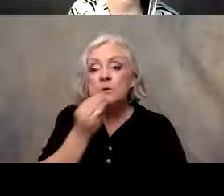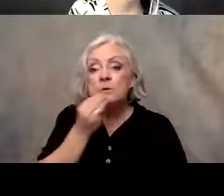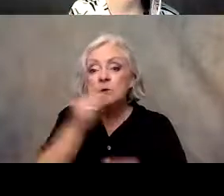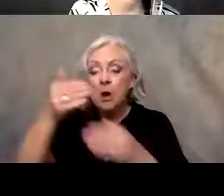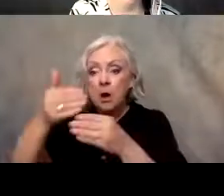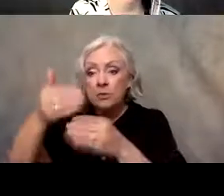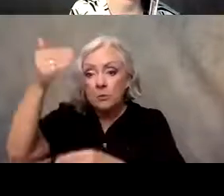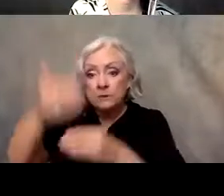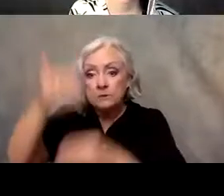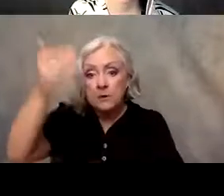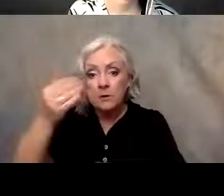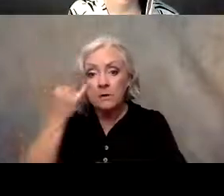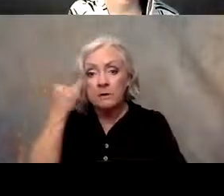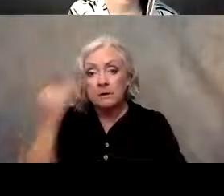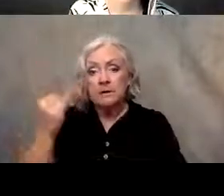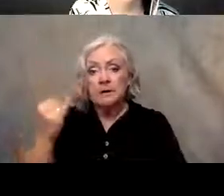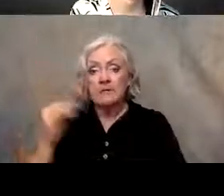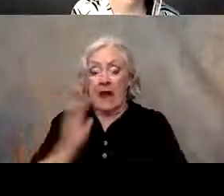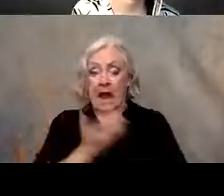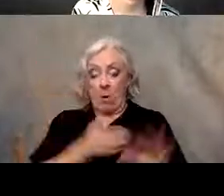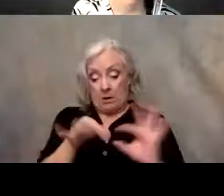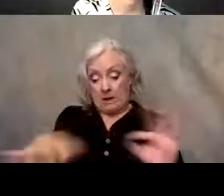If our caption happened to be in that area, it would be difficult to read